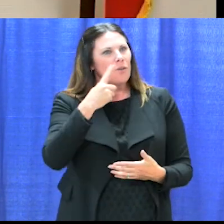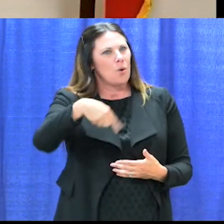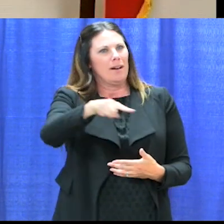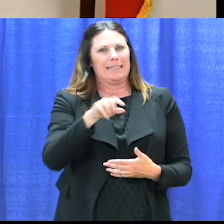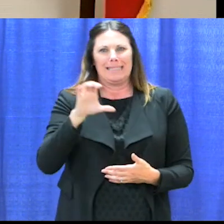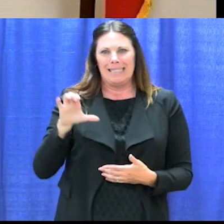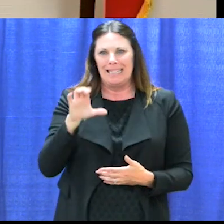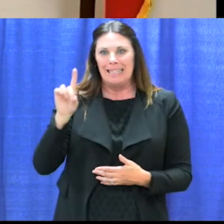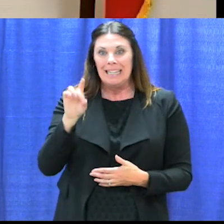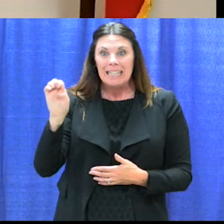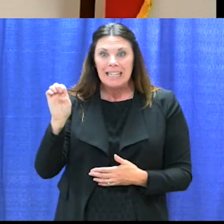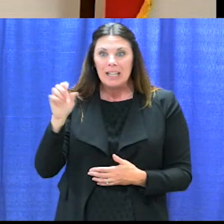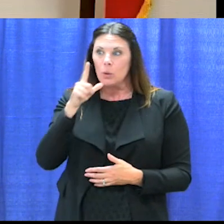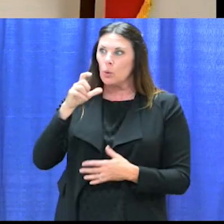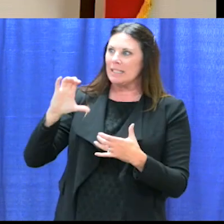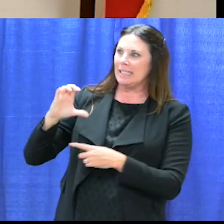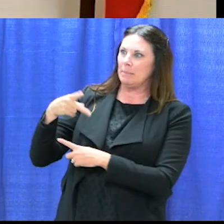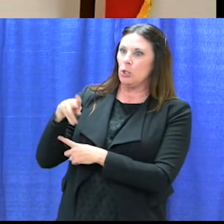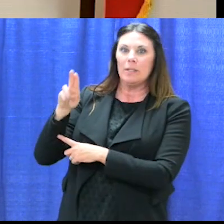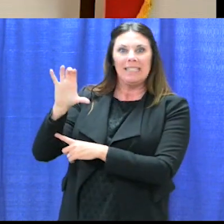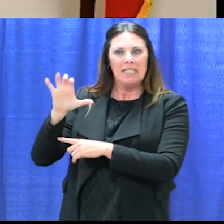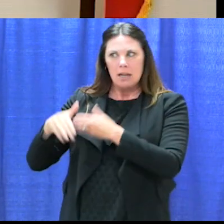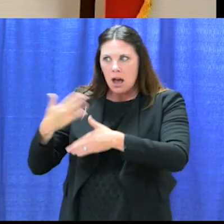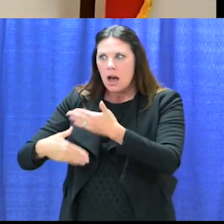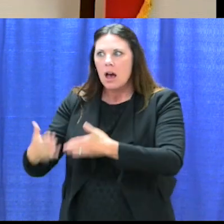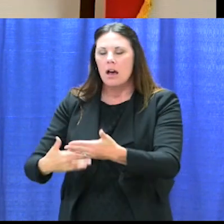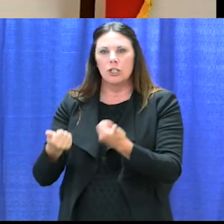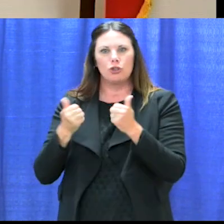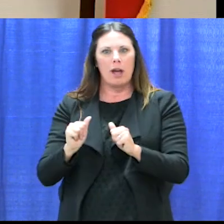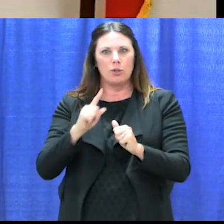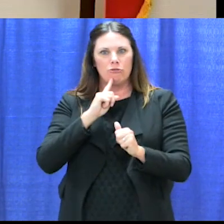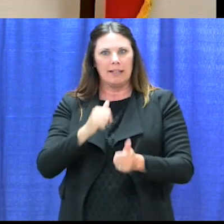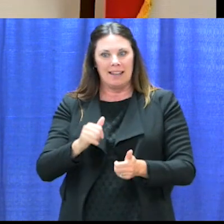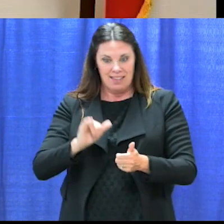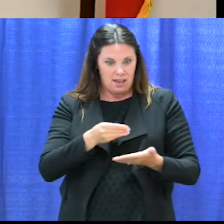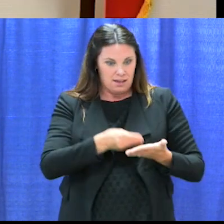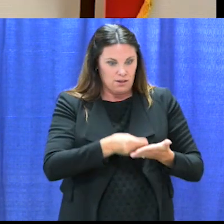with the CPUC to help to move these resources to the communities where they are most needed.